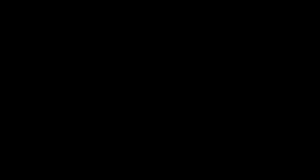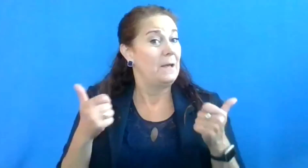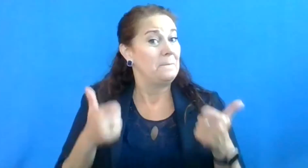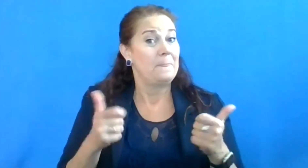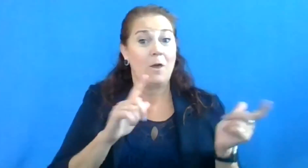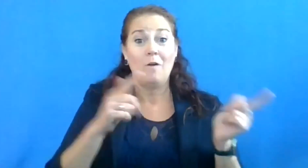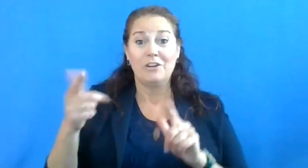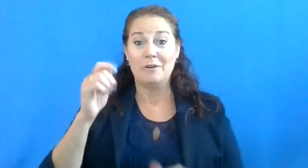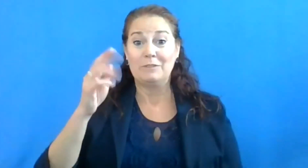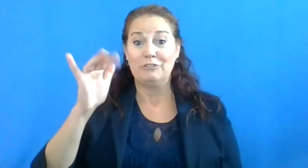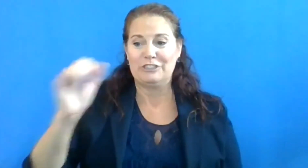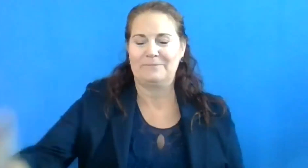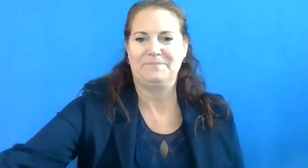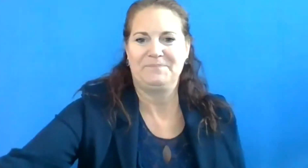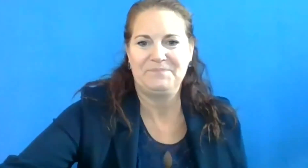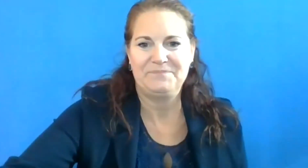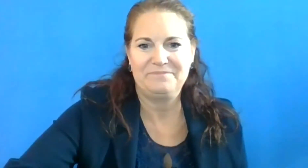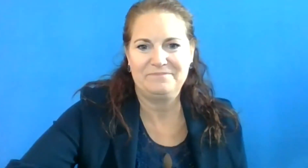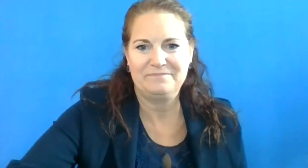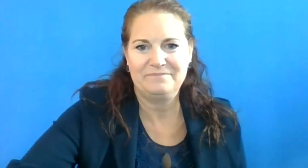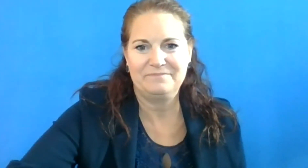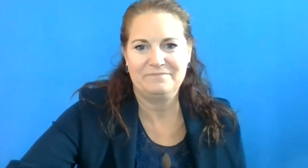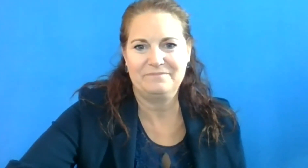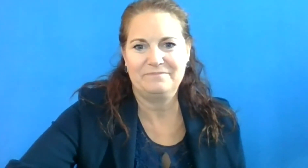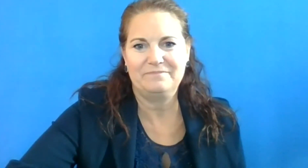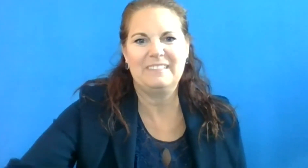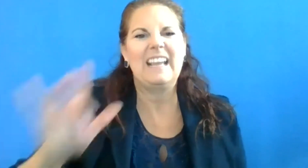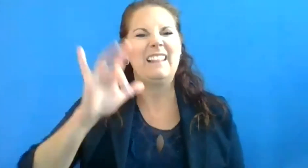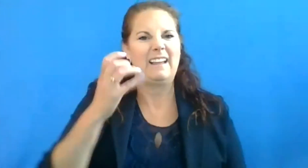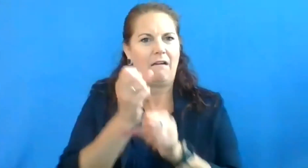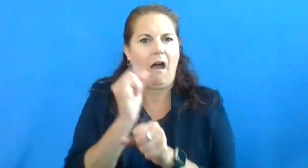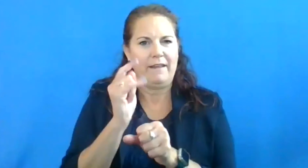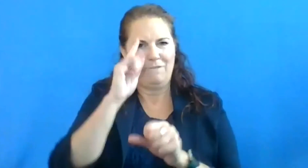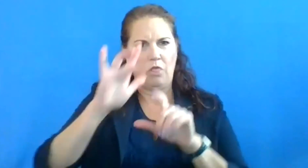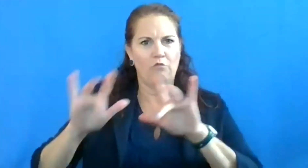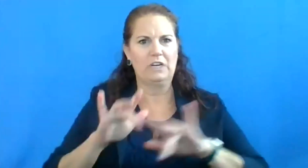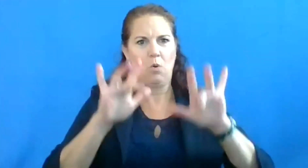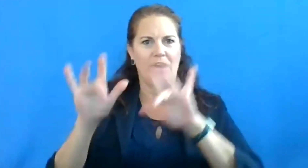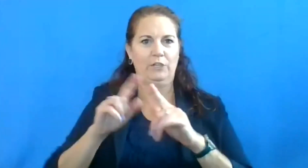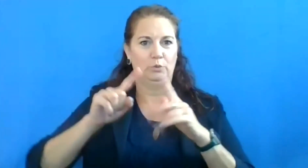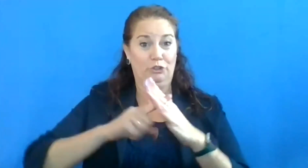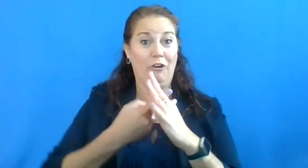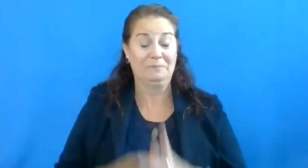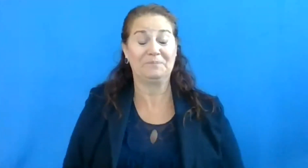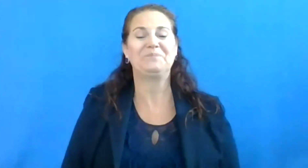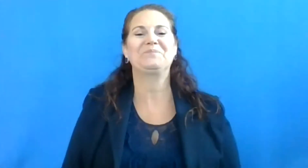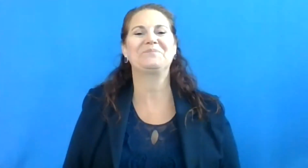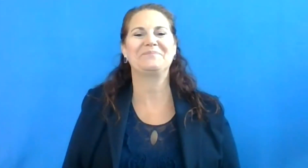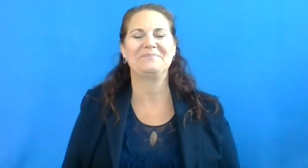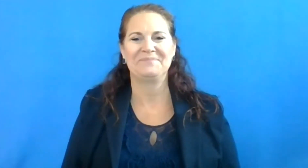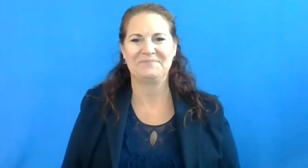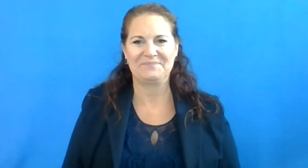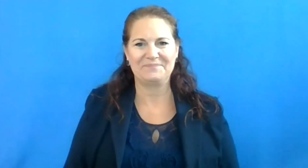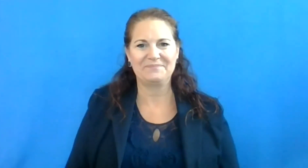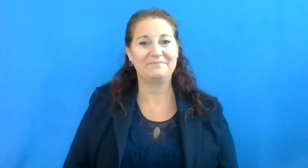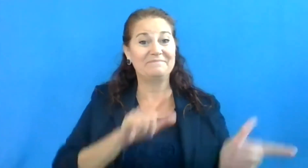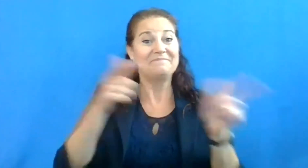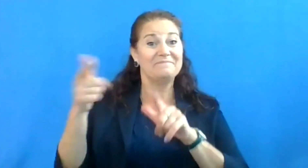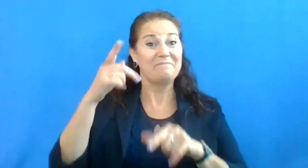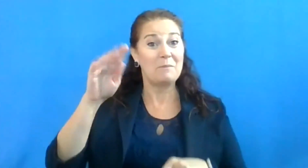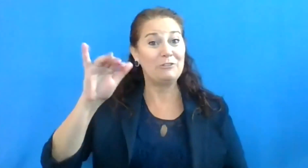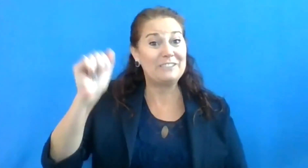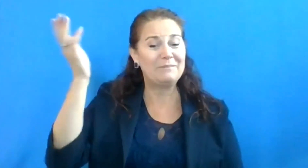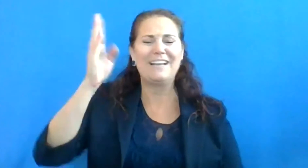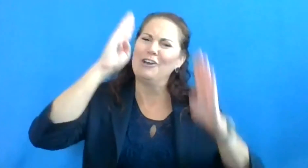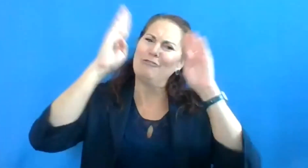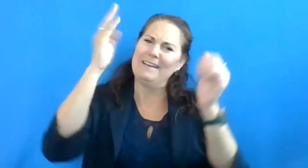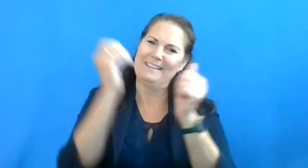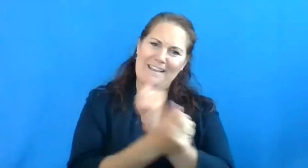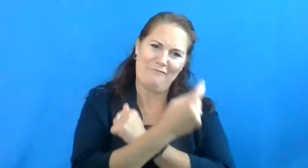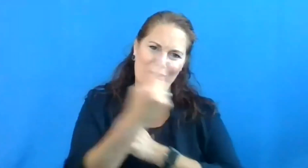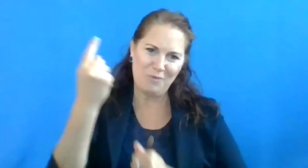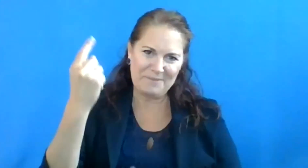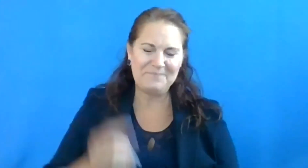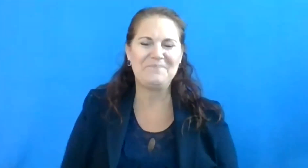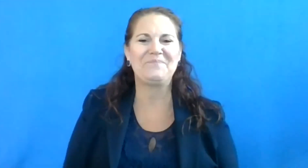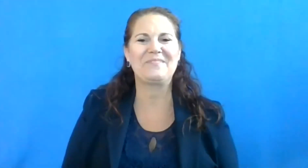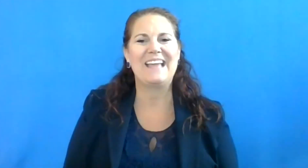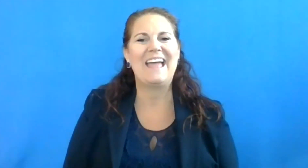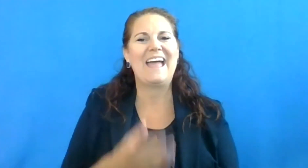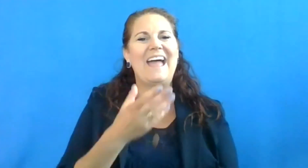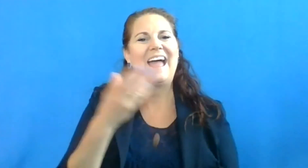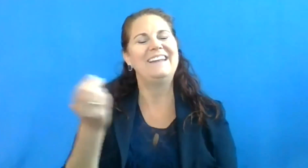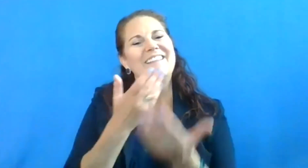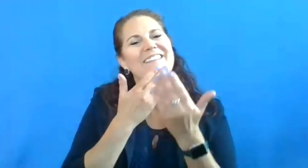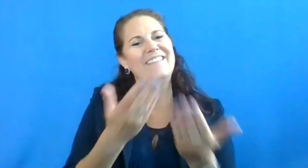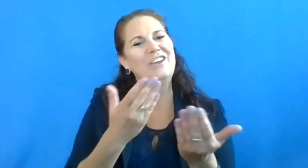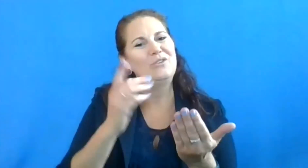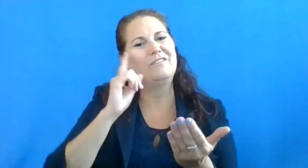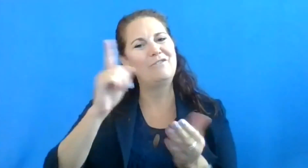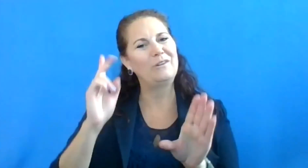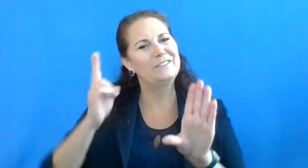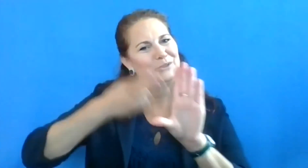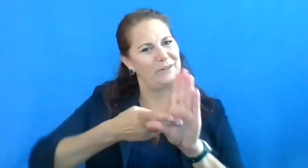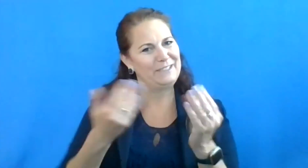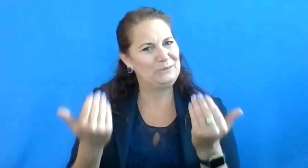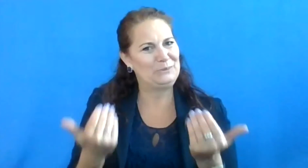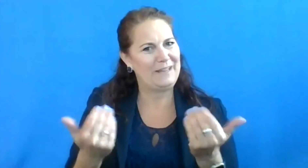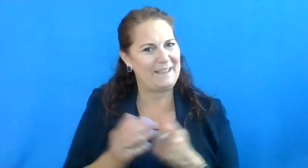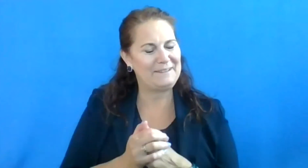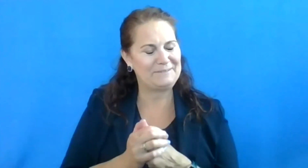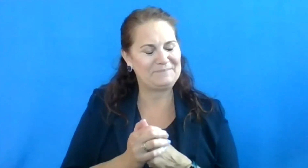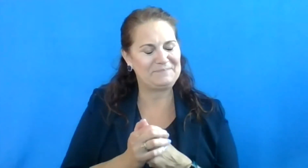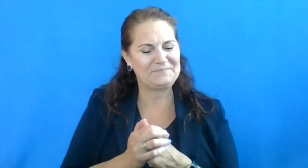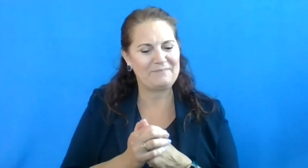Patricia June Vickers: Greetings everyone and thank you for joining.